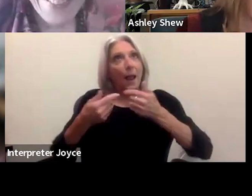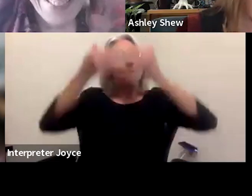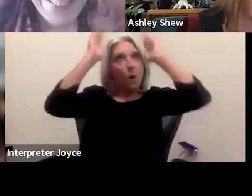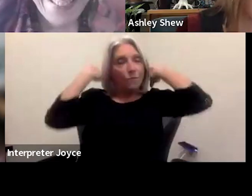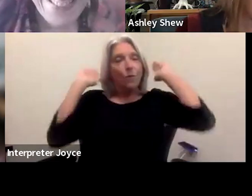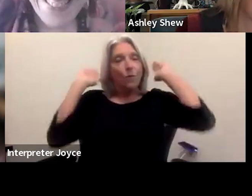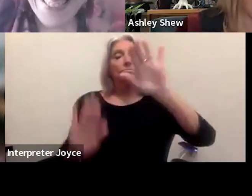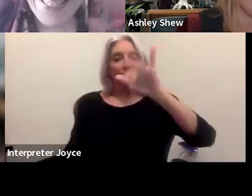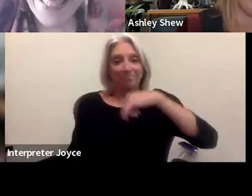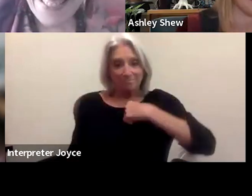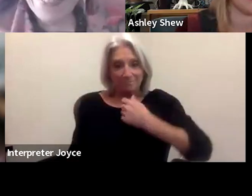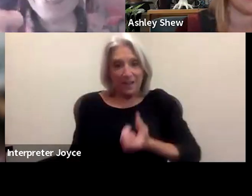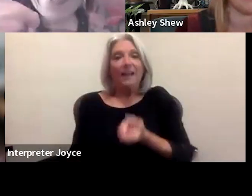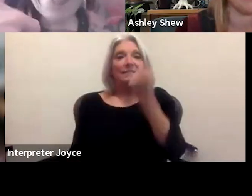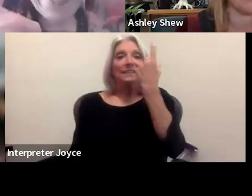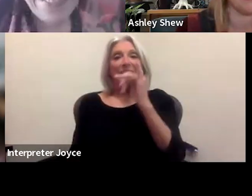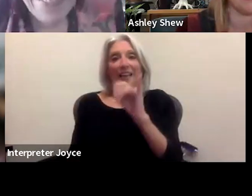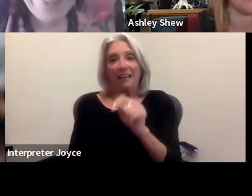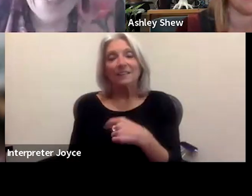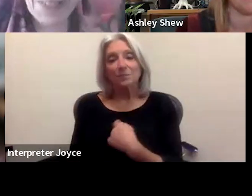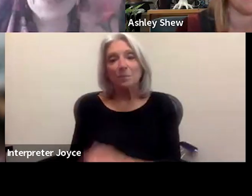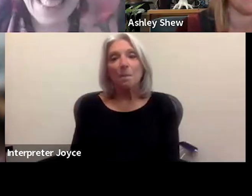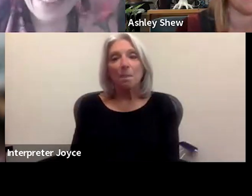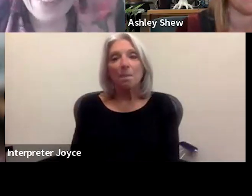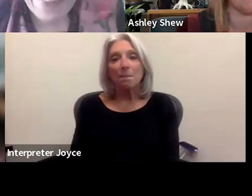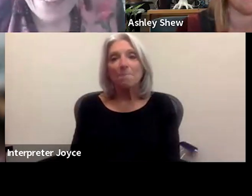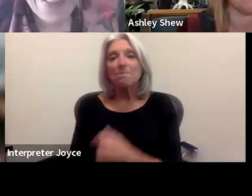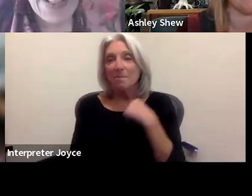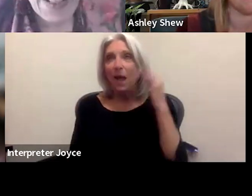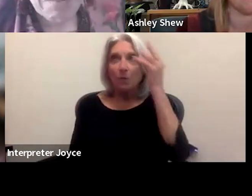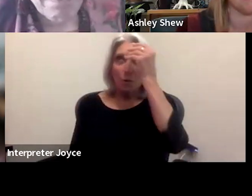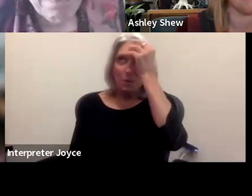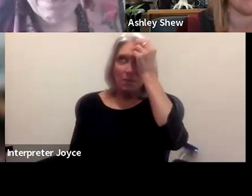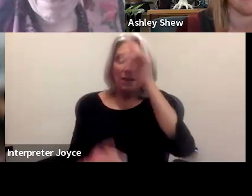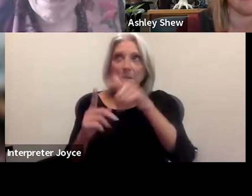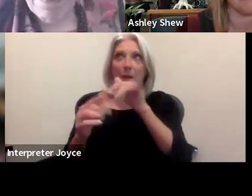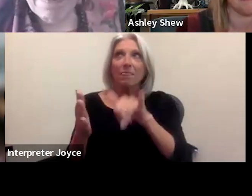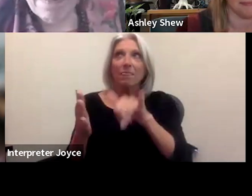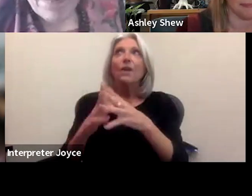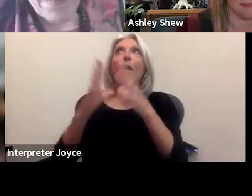And, yeah, I'll be thinking about this a lot.